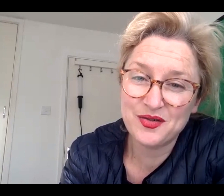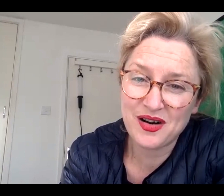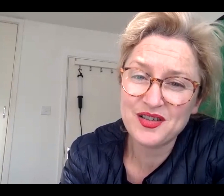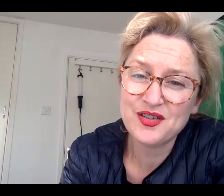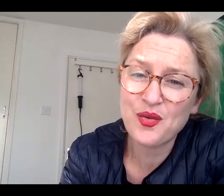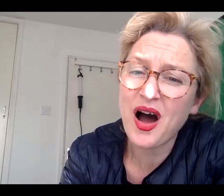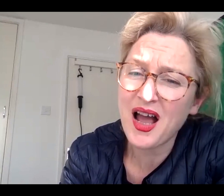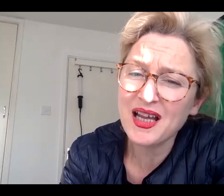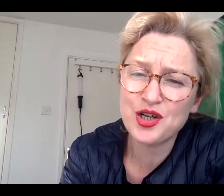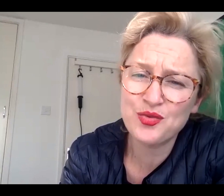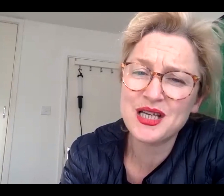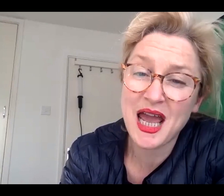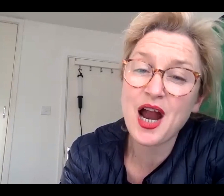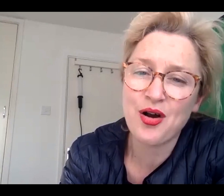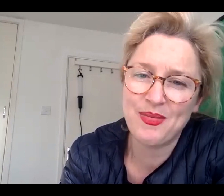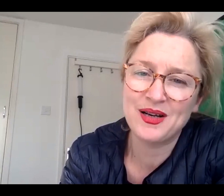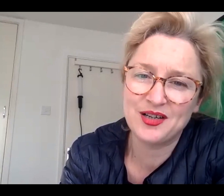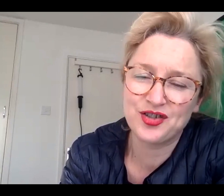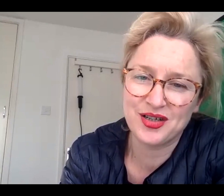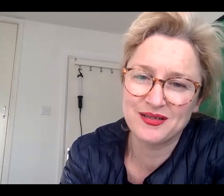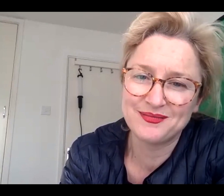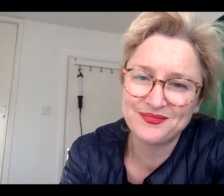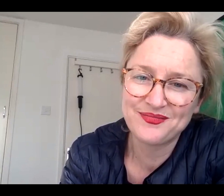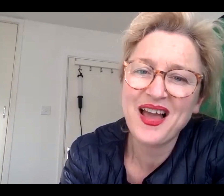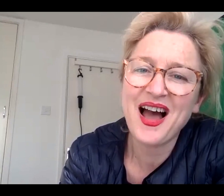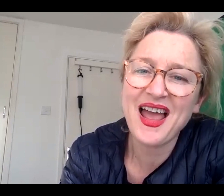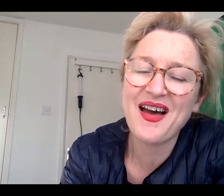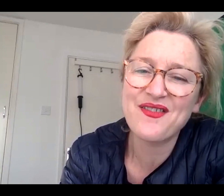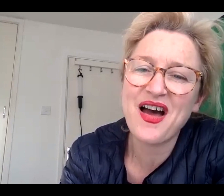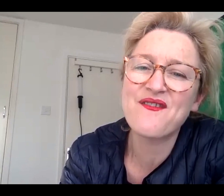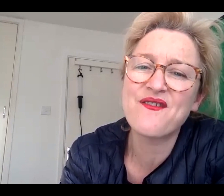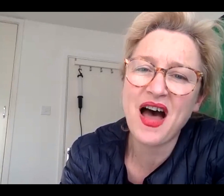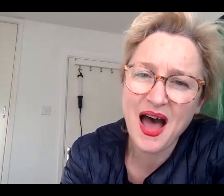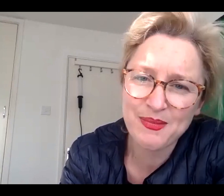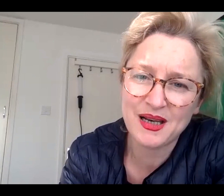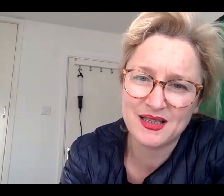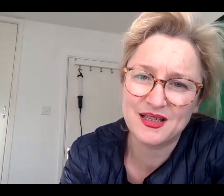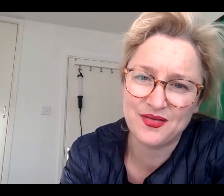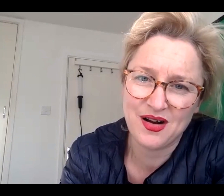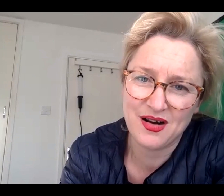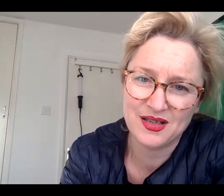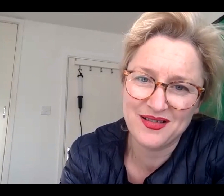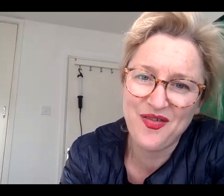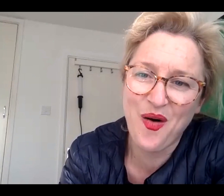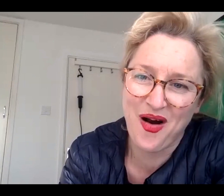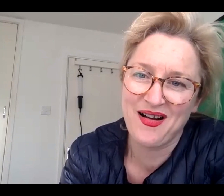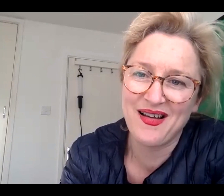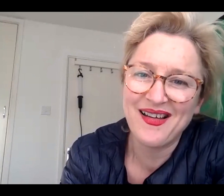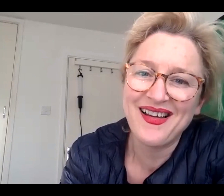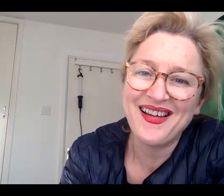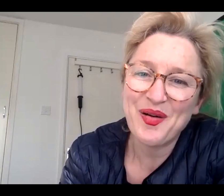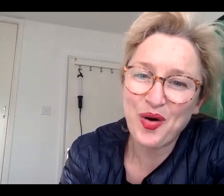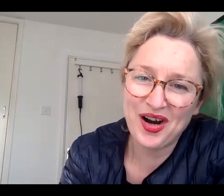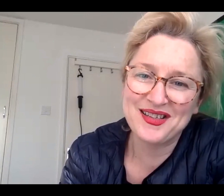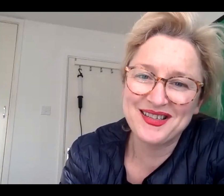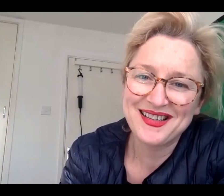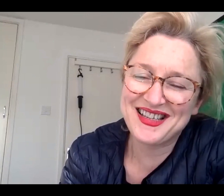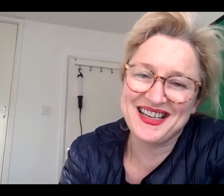visual arts, so I don't care about literature. I have a fabulous disregard for words, syntax.